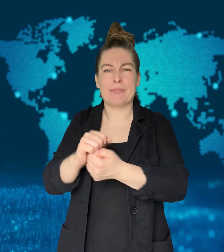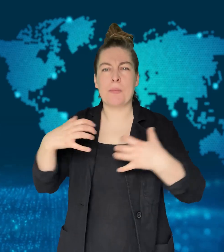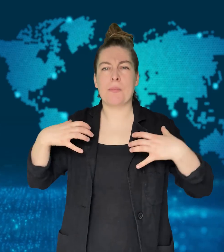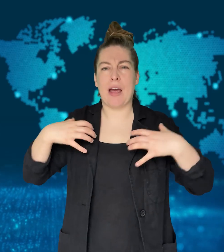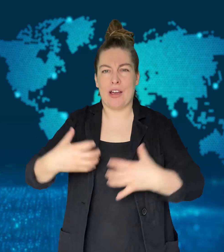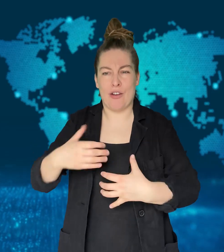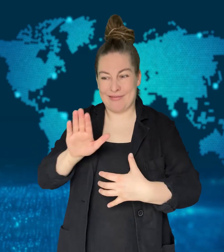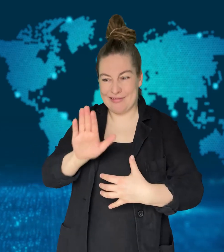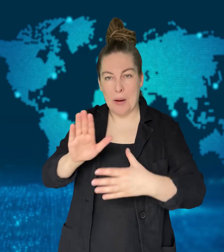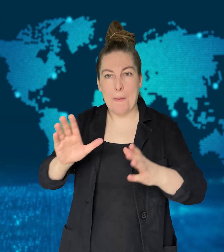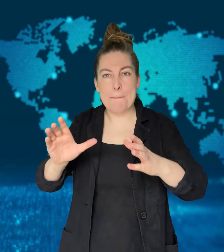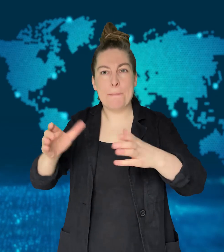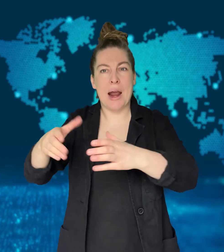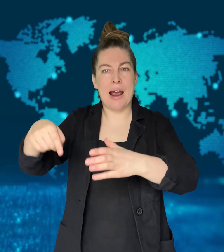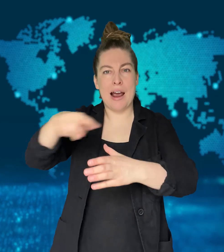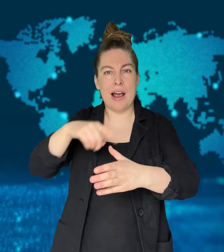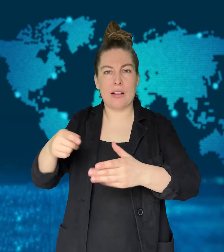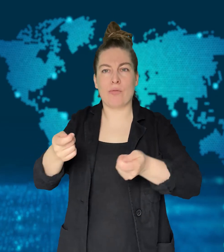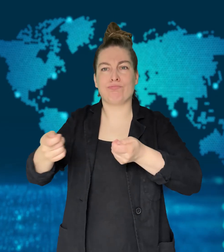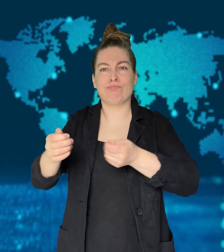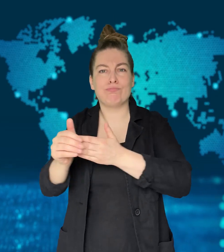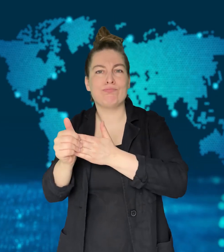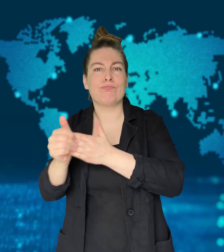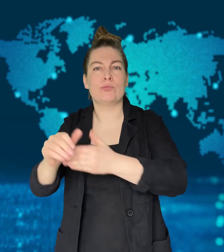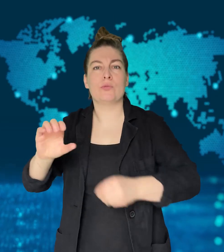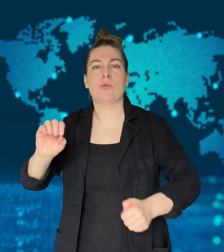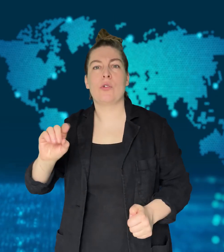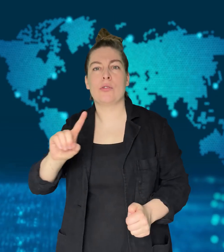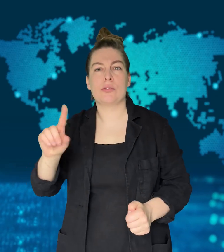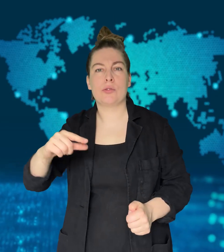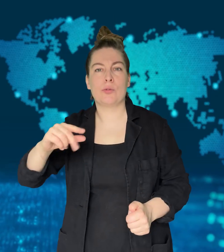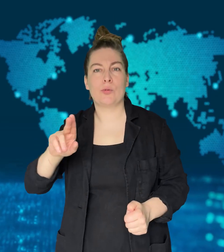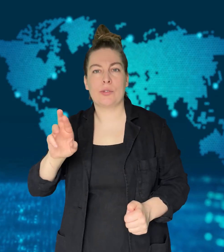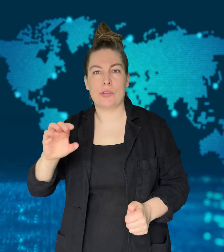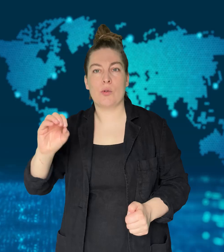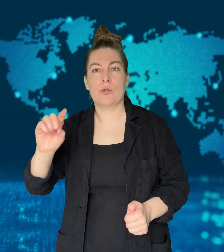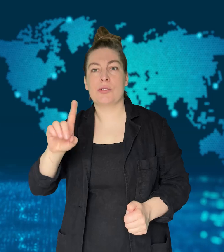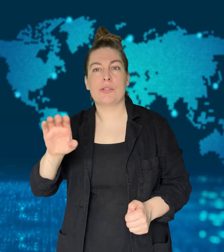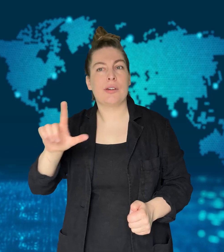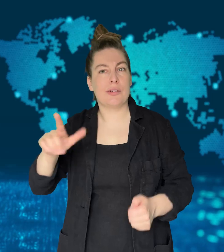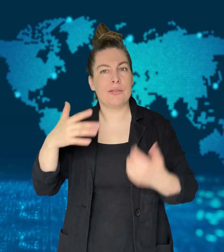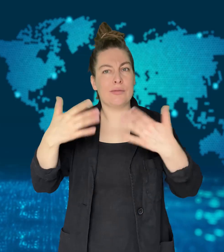Ozgur Ozel, called the people to